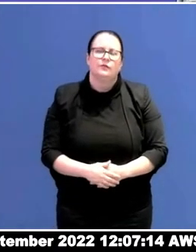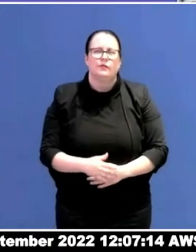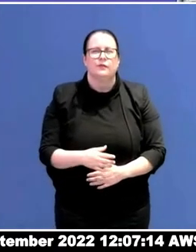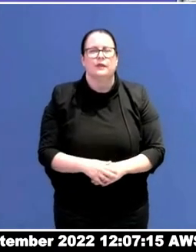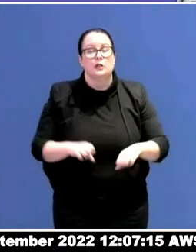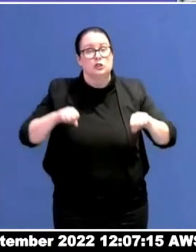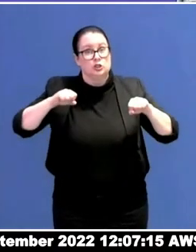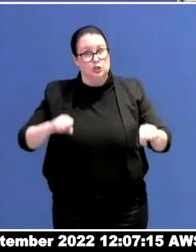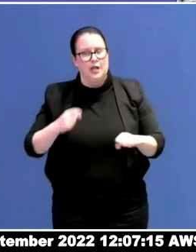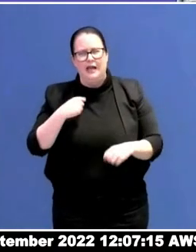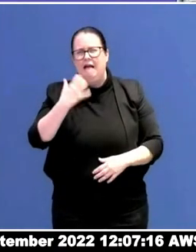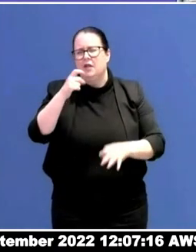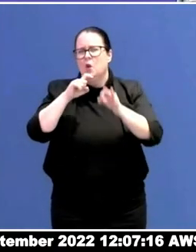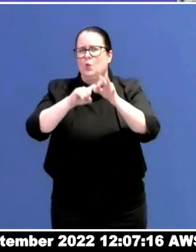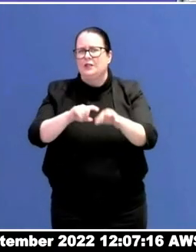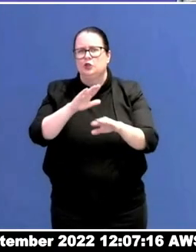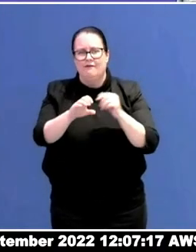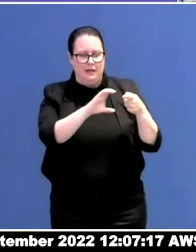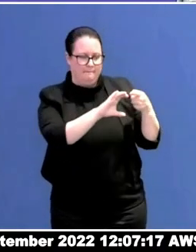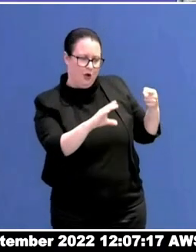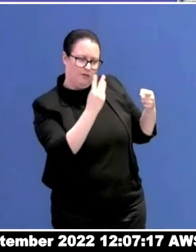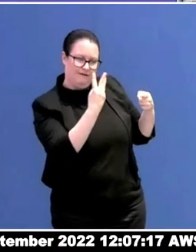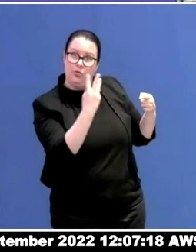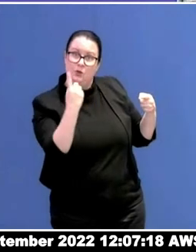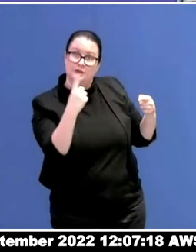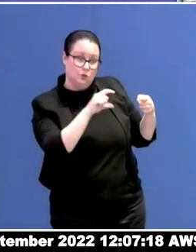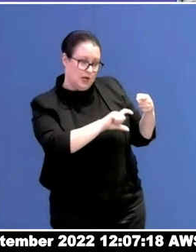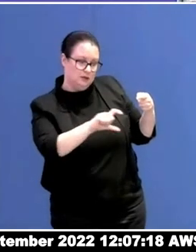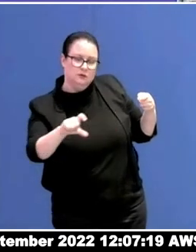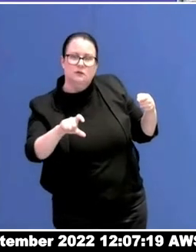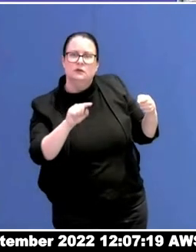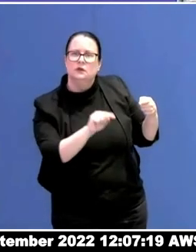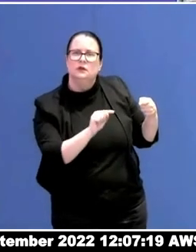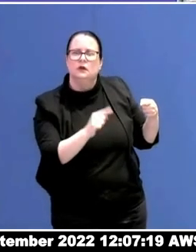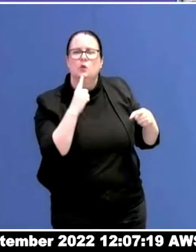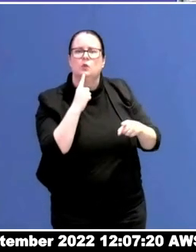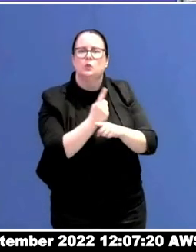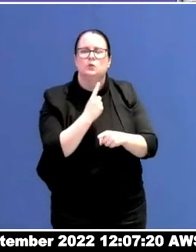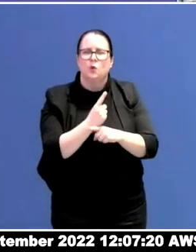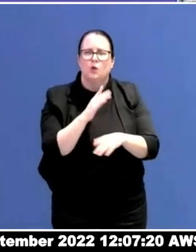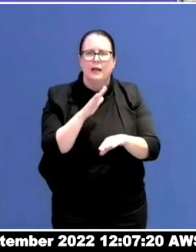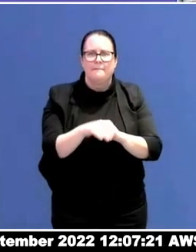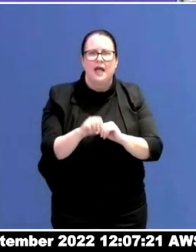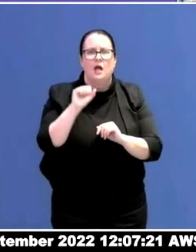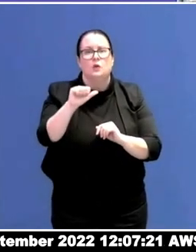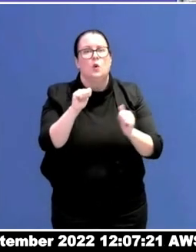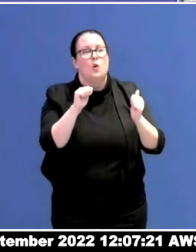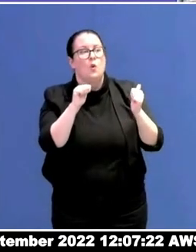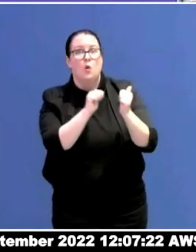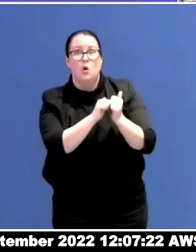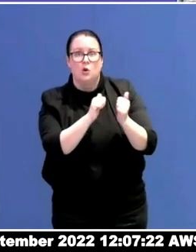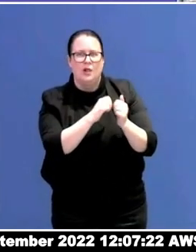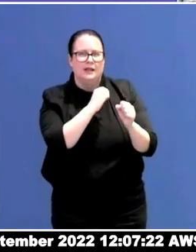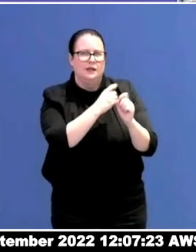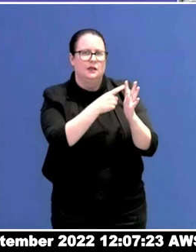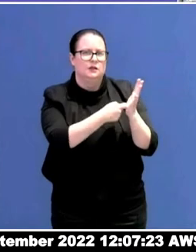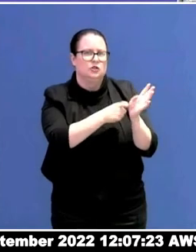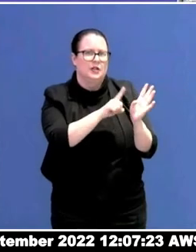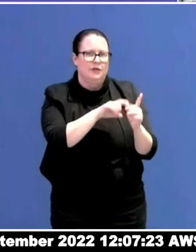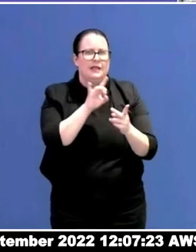31 of your statement where you refer to your colleague and yourself conducting outreach to